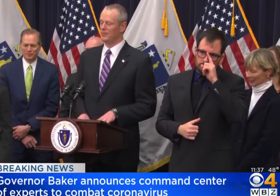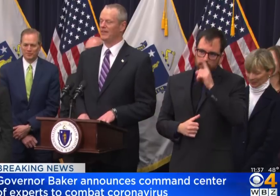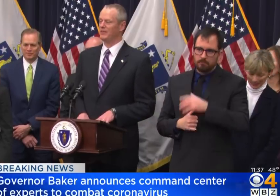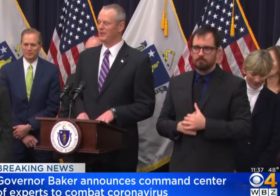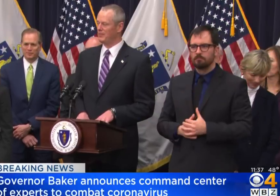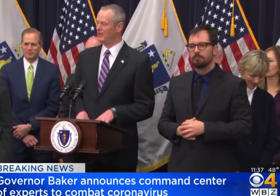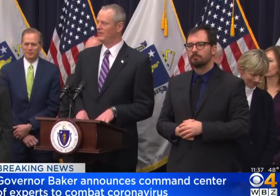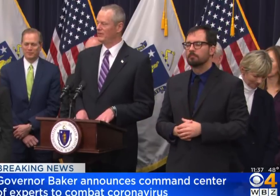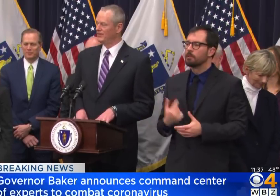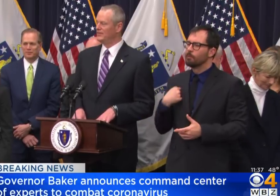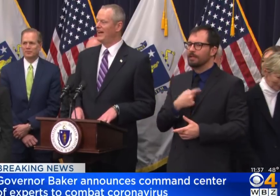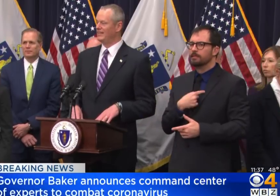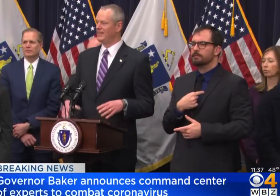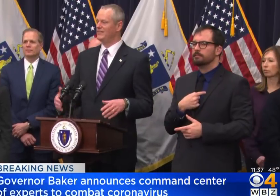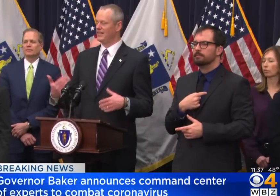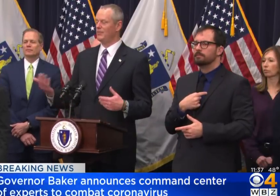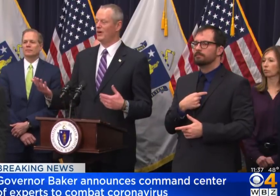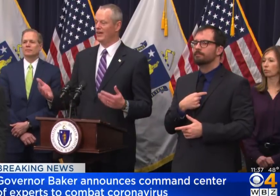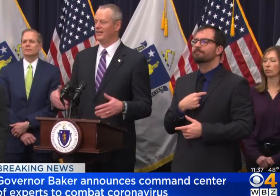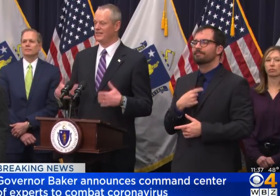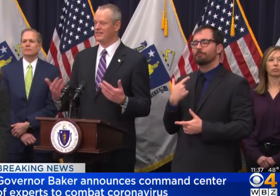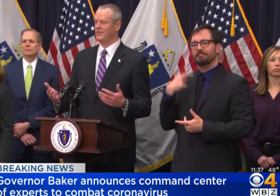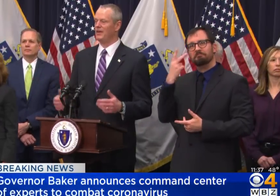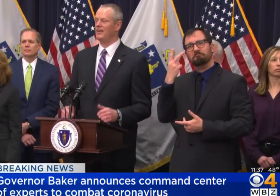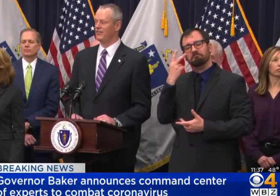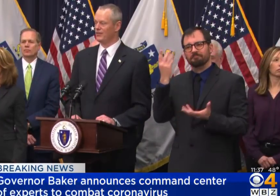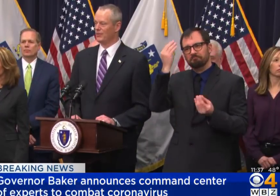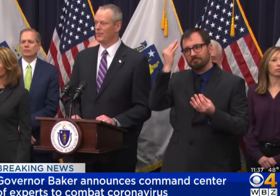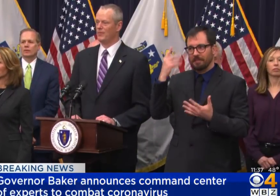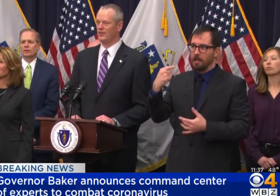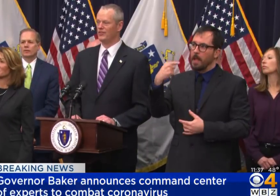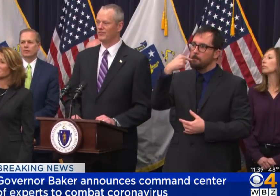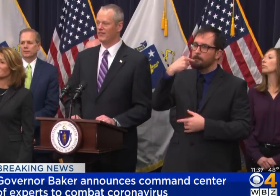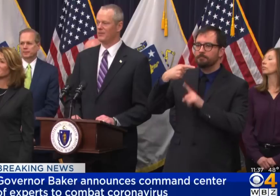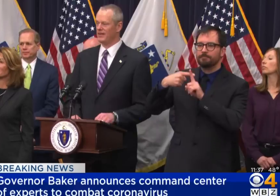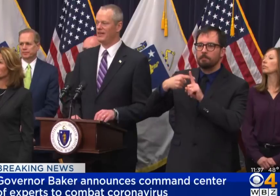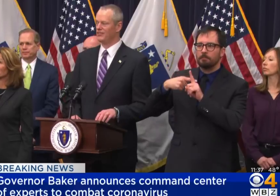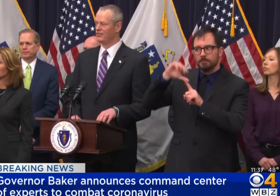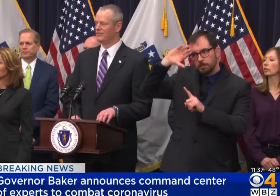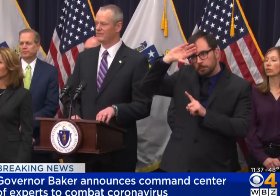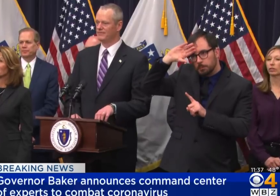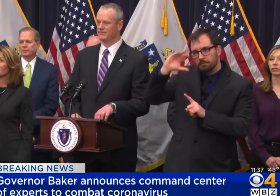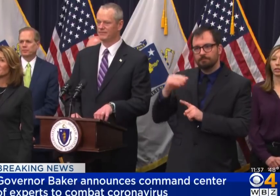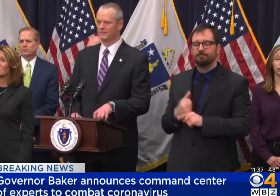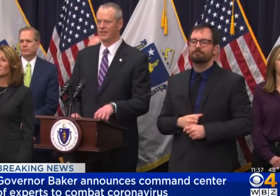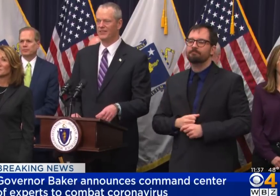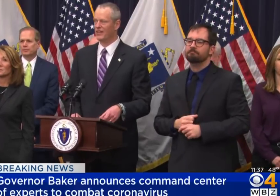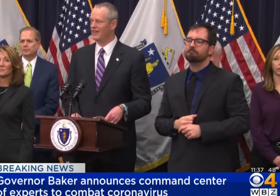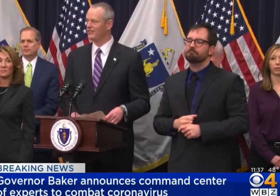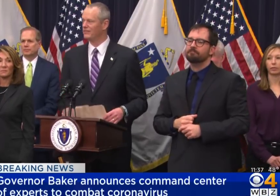I DON'T THINK WE'LL BE -- WE HAVEN'T DECIDED FOR EXAMPLE THAT WE'LL BE TAKING PEOPLE'S TEMPERATURES WHEN THEY SHOW UP BUT WE'RE CERTAINLY EXPECTING